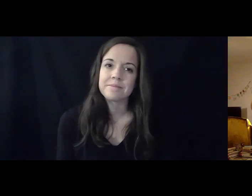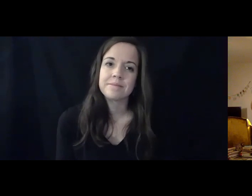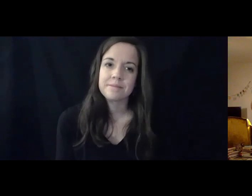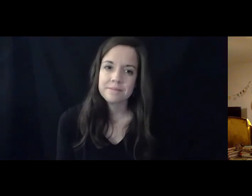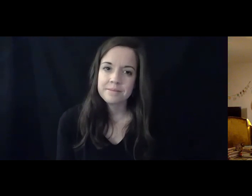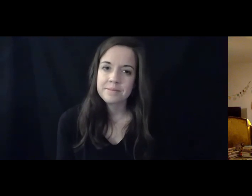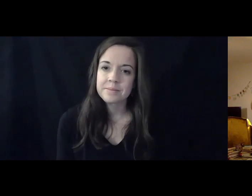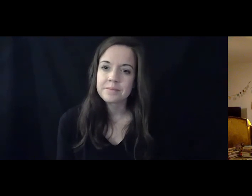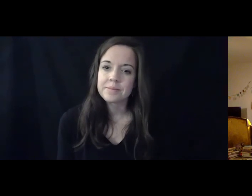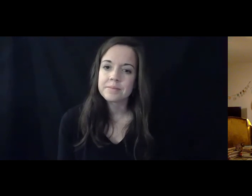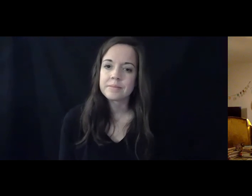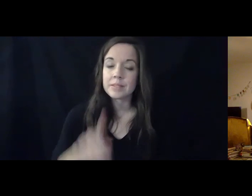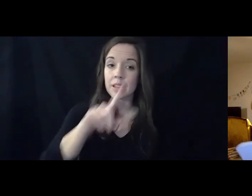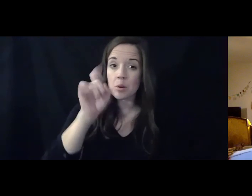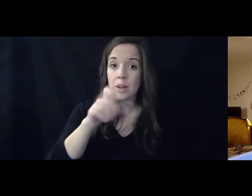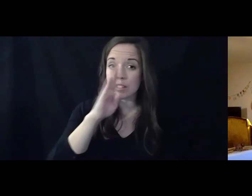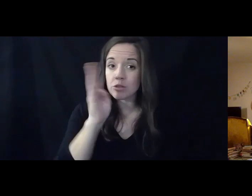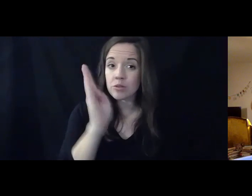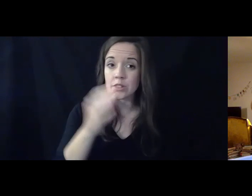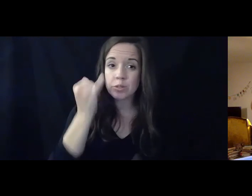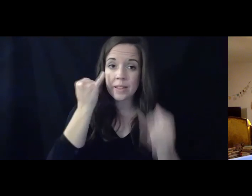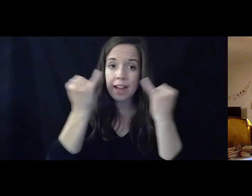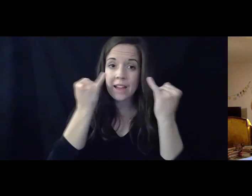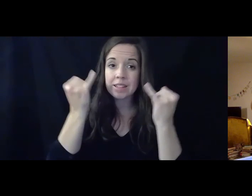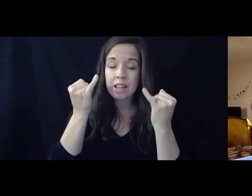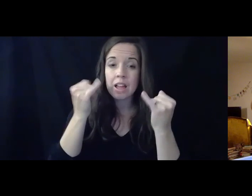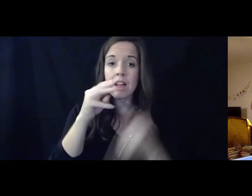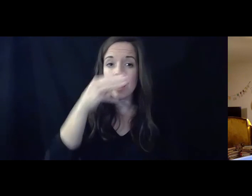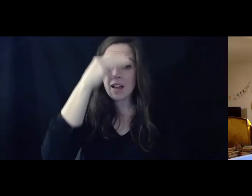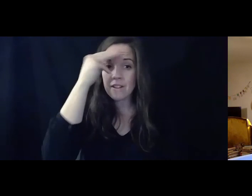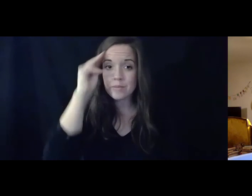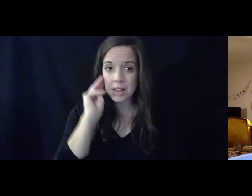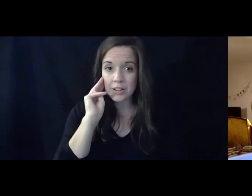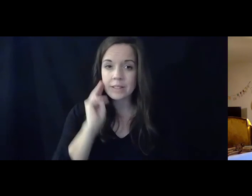Questions Directed Toward the Idea of Mary